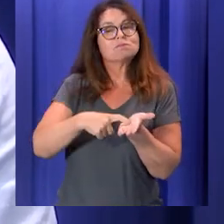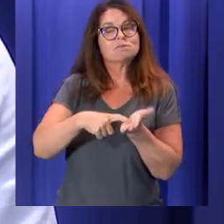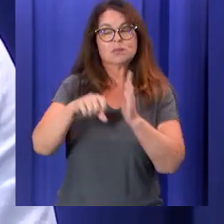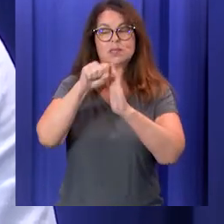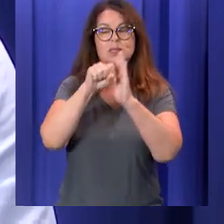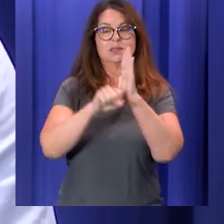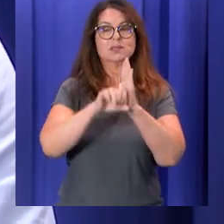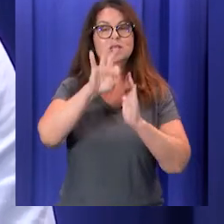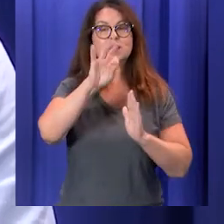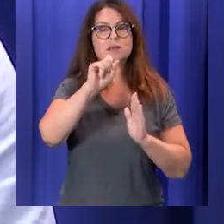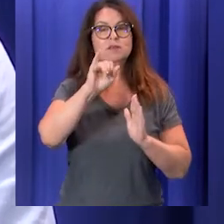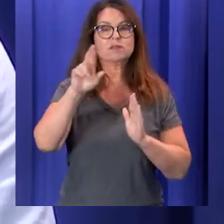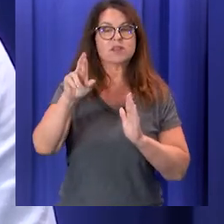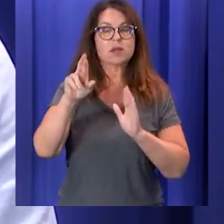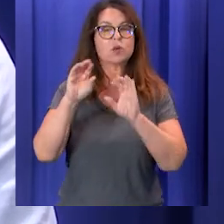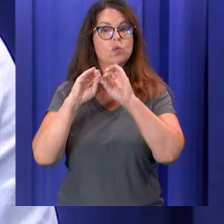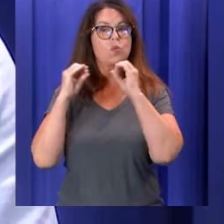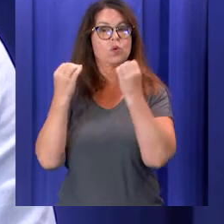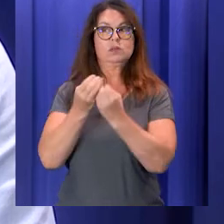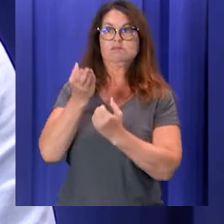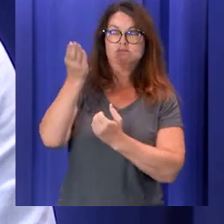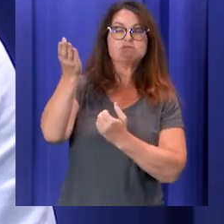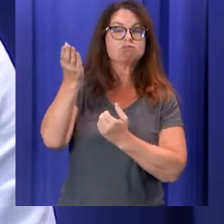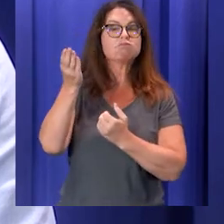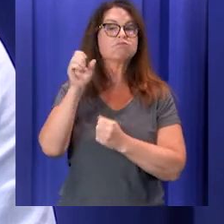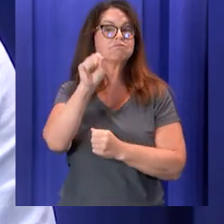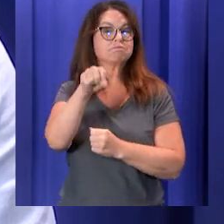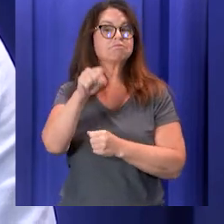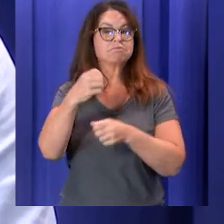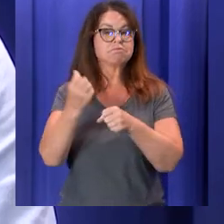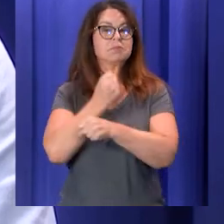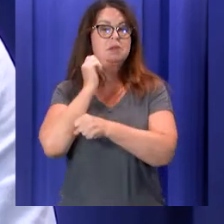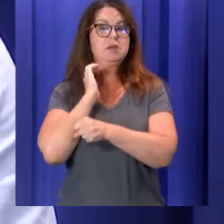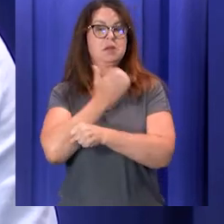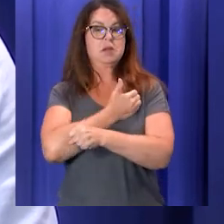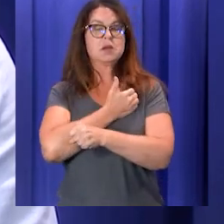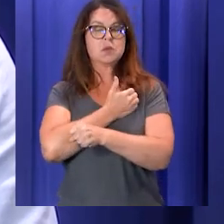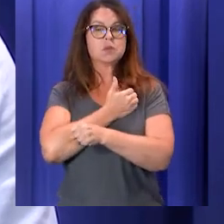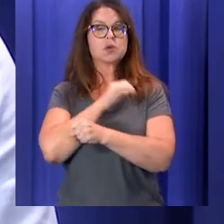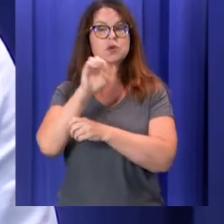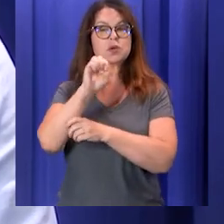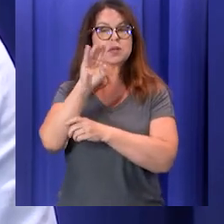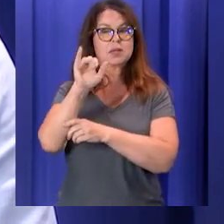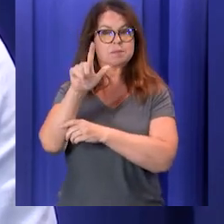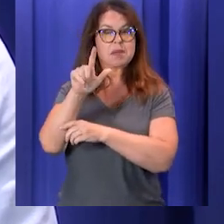received our email and responded to us in letting us know that they understand that we won't be there this year,